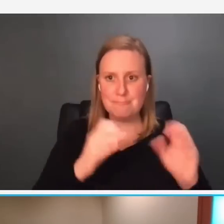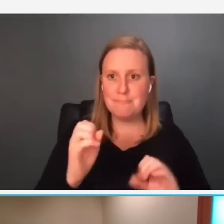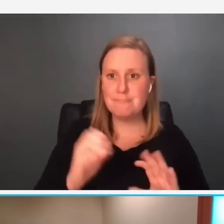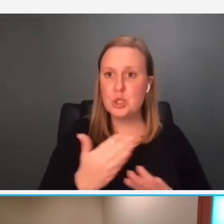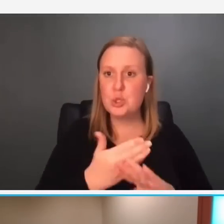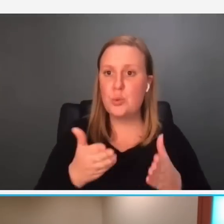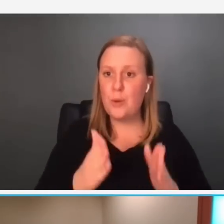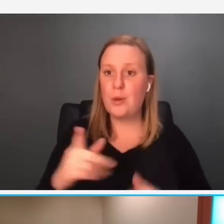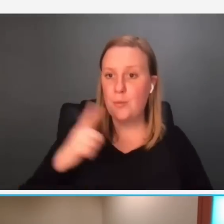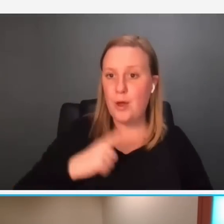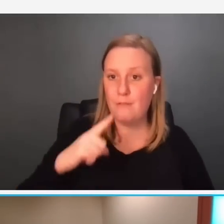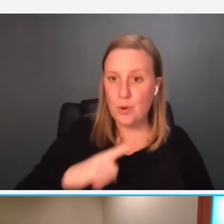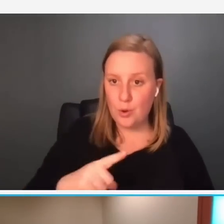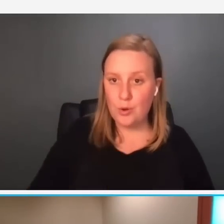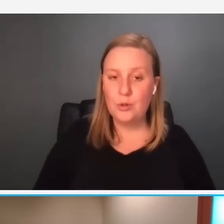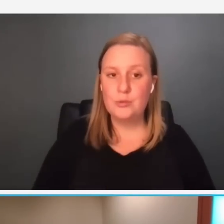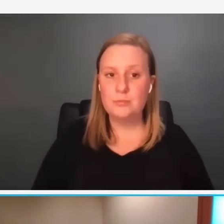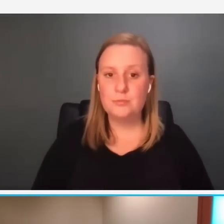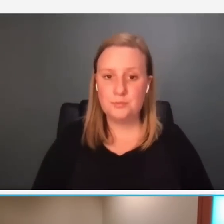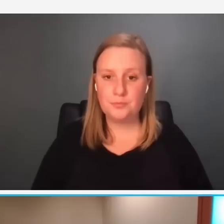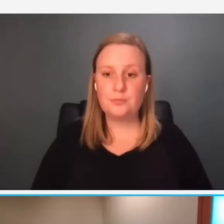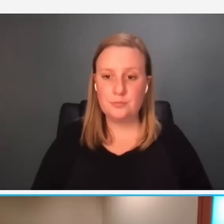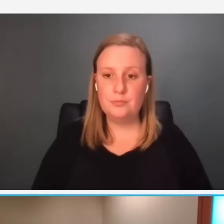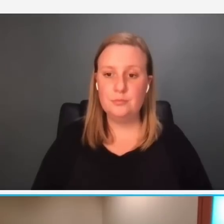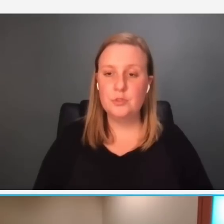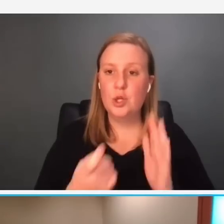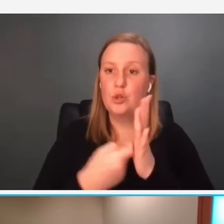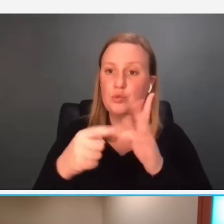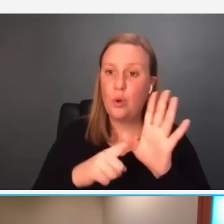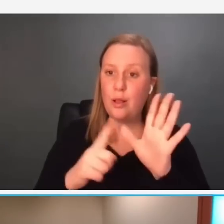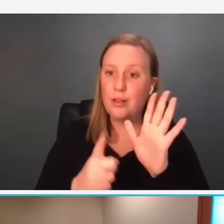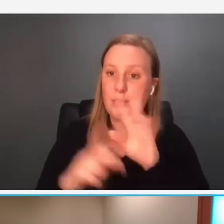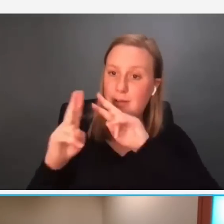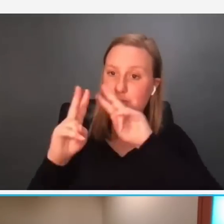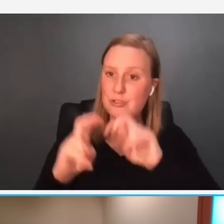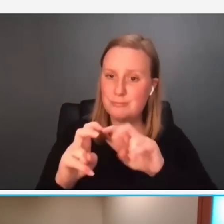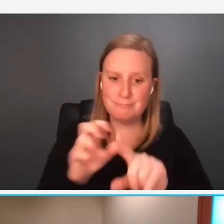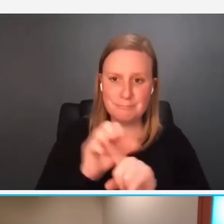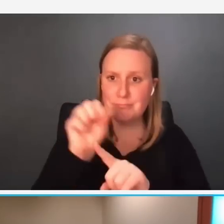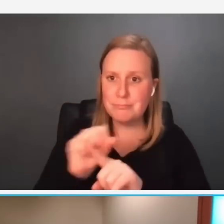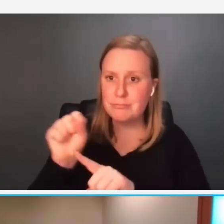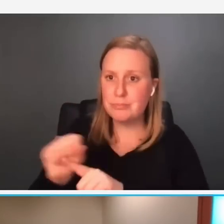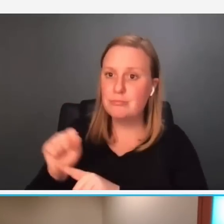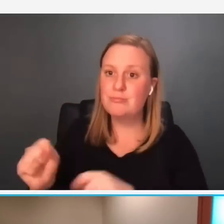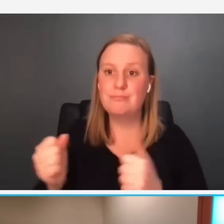So as many of us have touched on already today the Royal Commission highlighted many things and in this space one of the findings was that